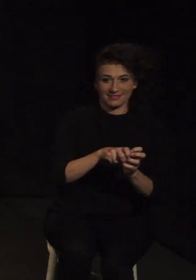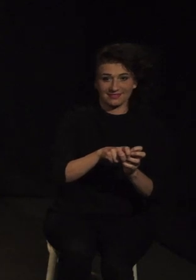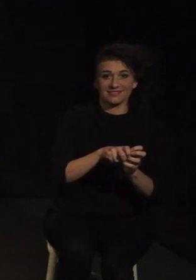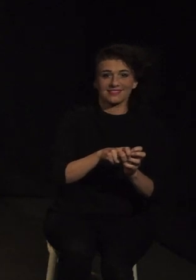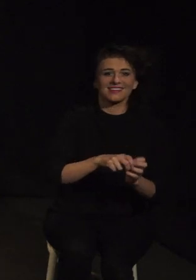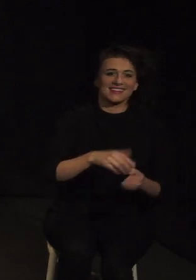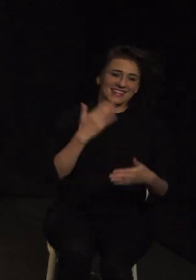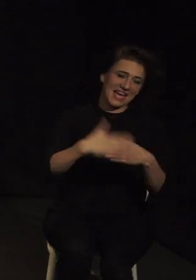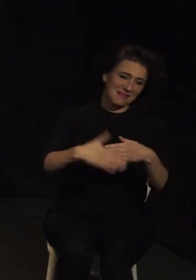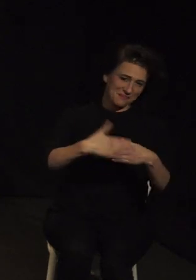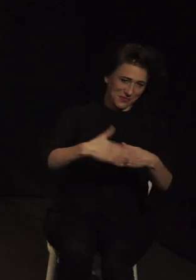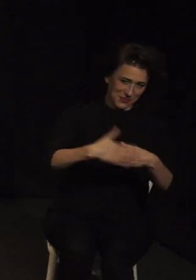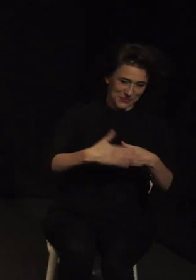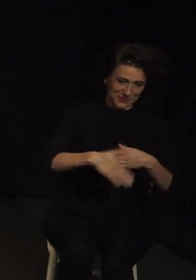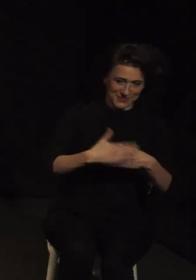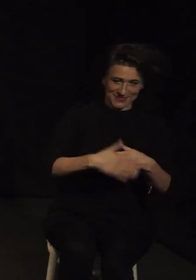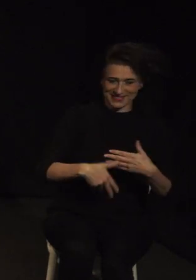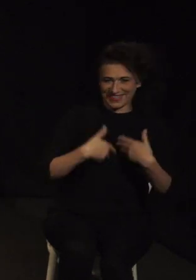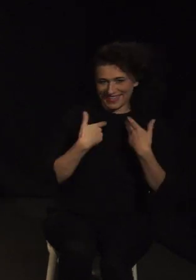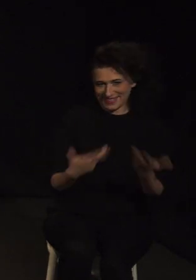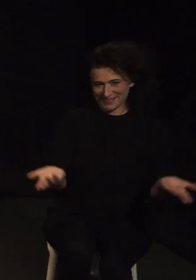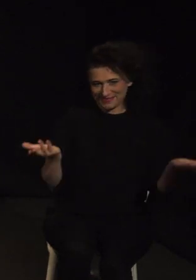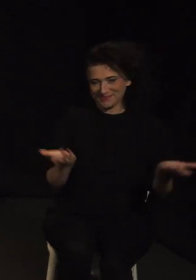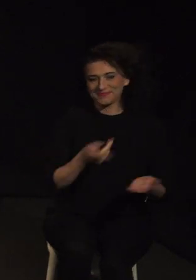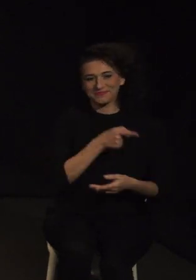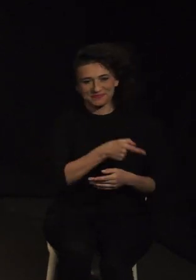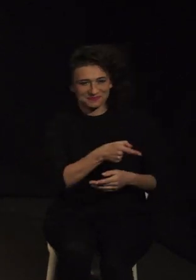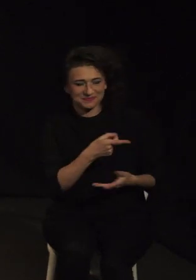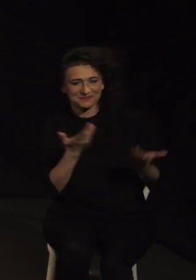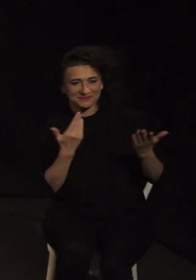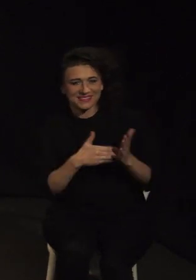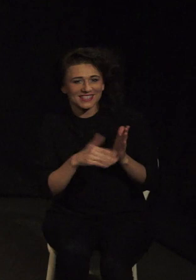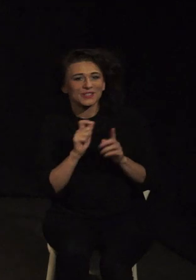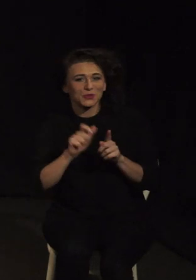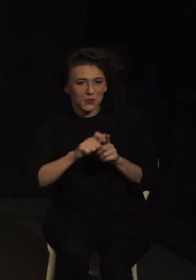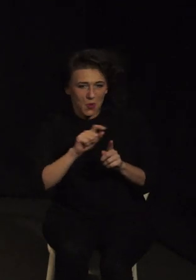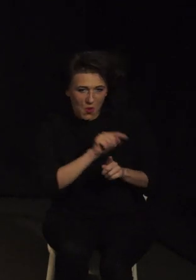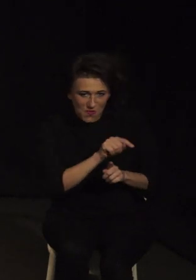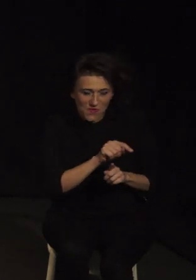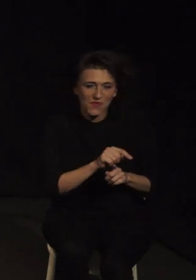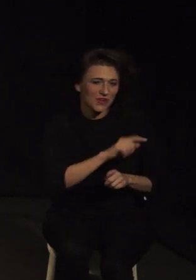cabbage, that, as they say, melts in the mouth.